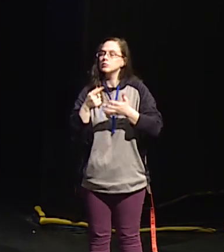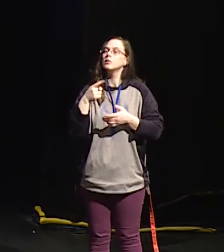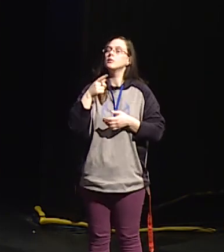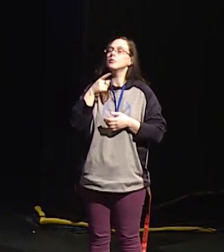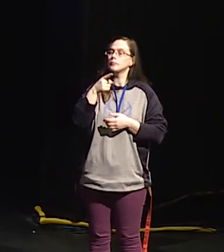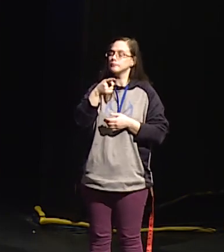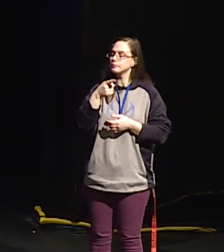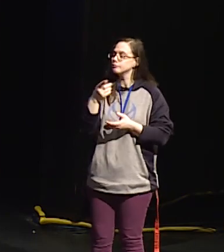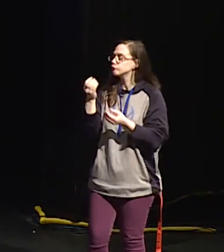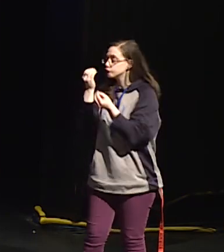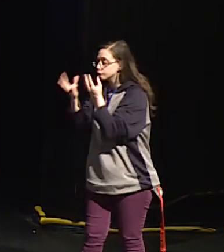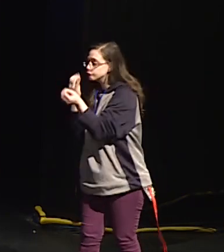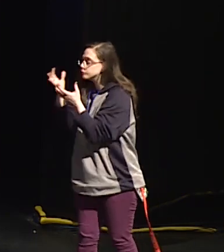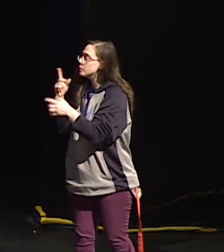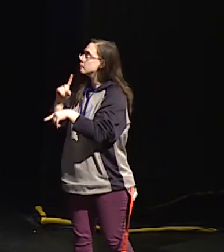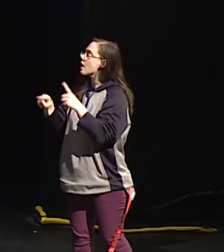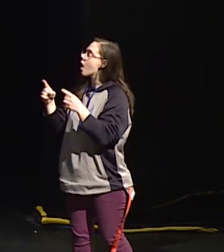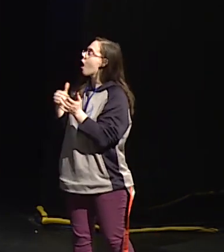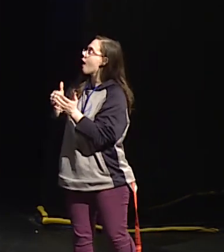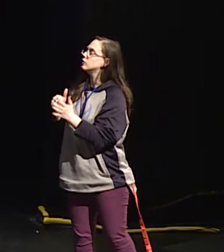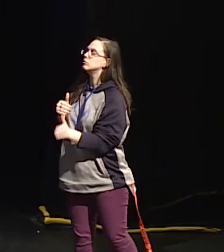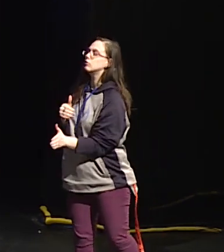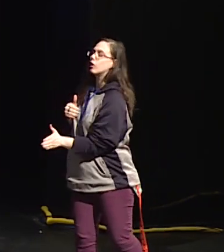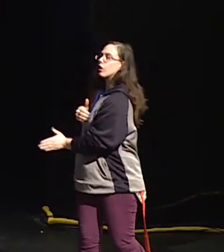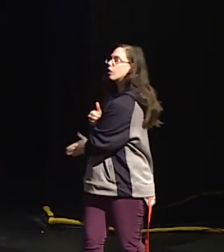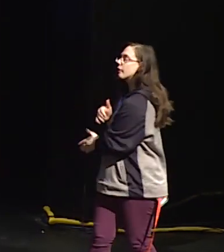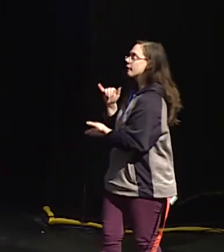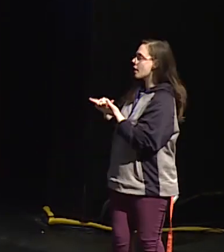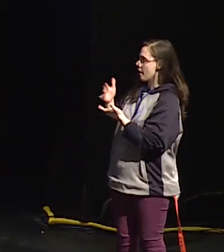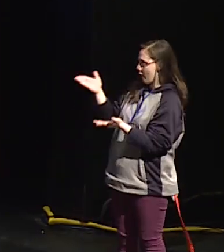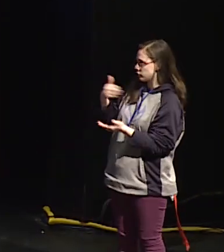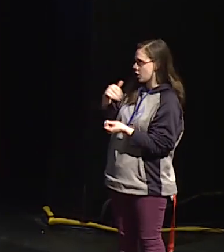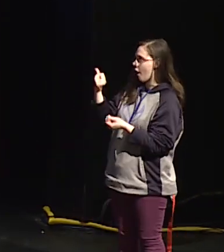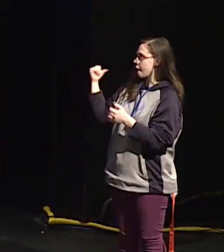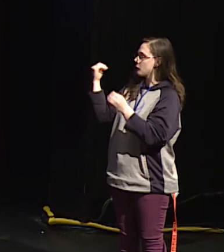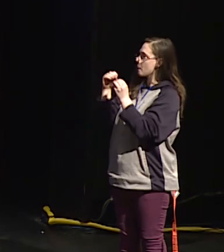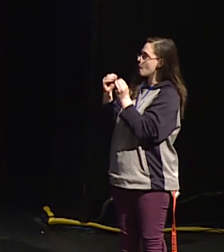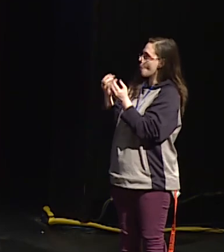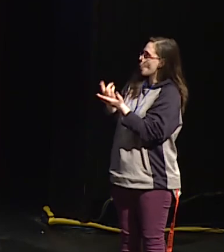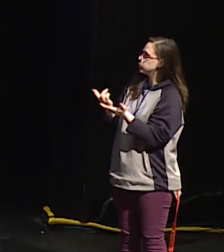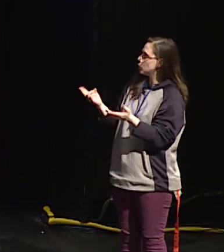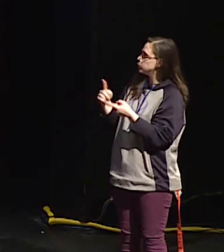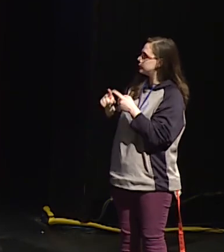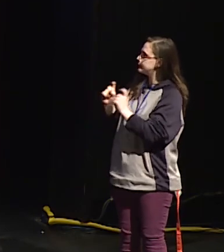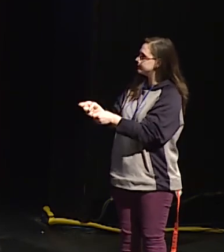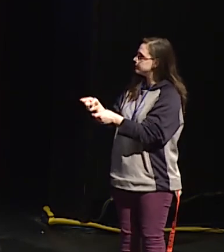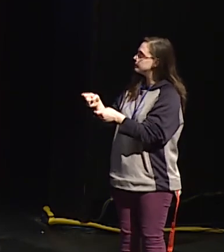often parents will seek out information